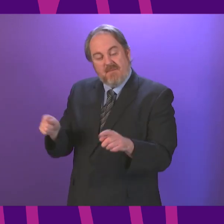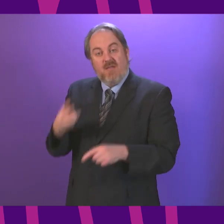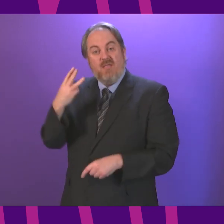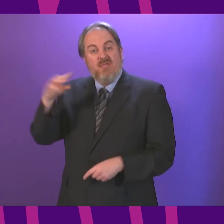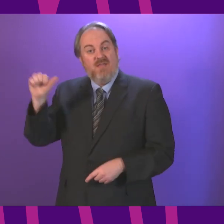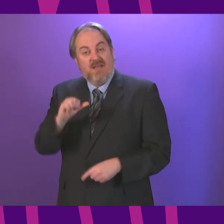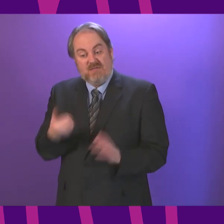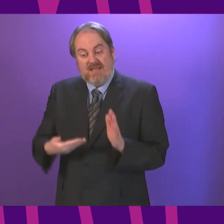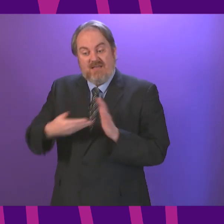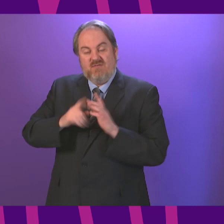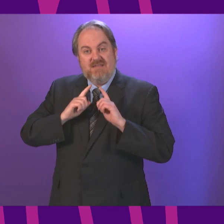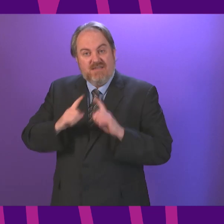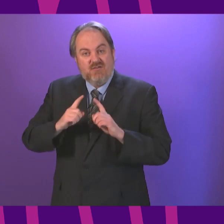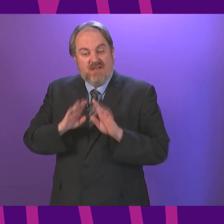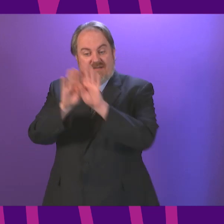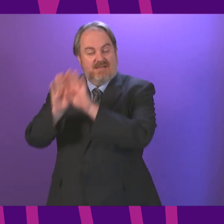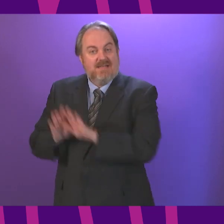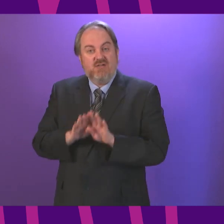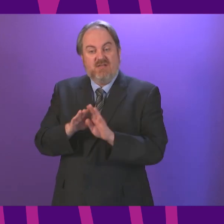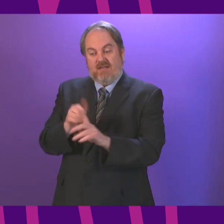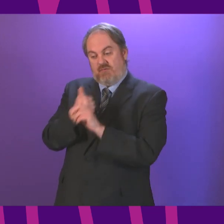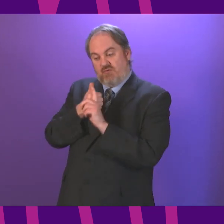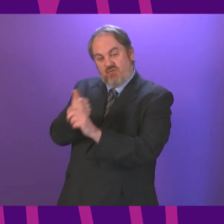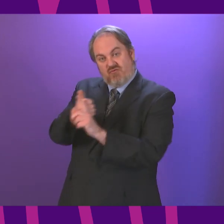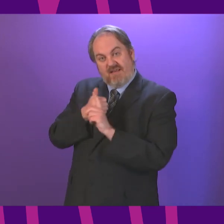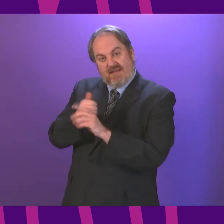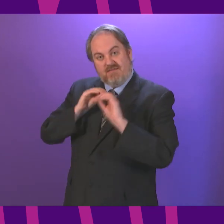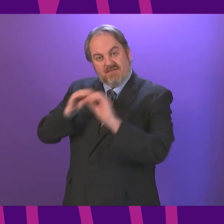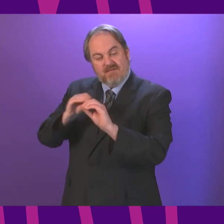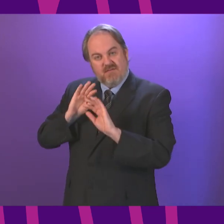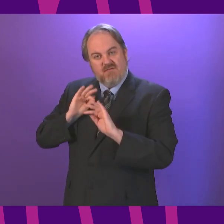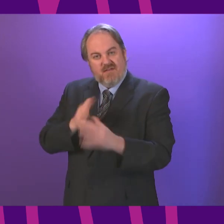a national tutoring service and an independent inspectorate to ensure that schools were getting